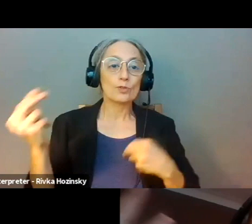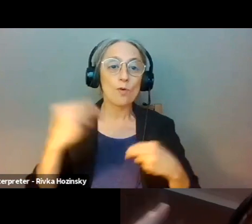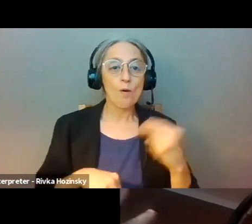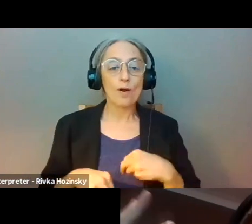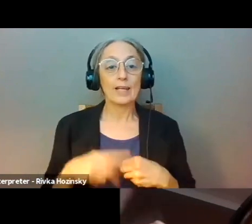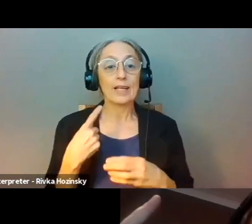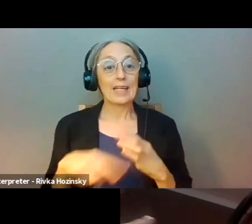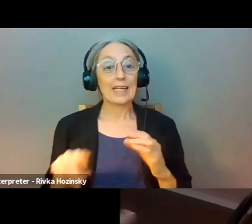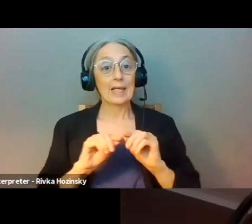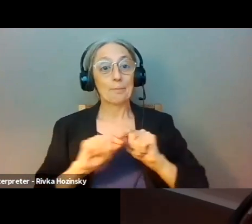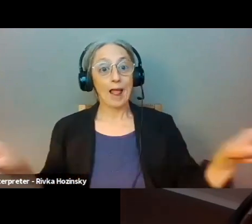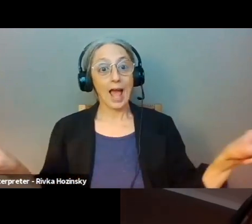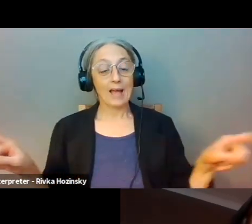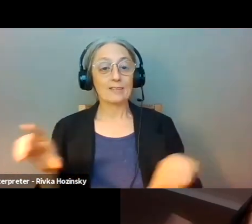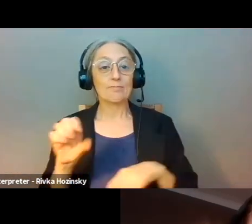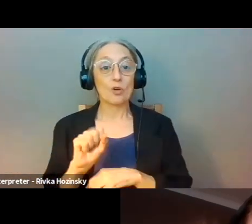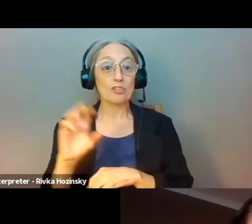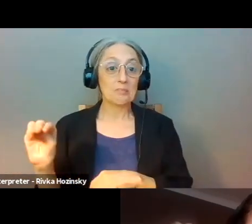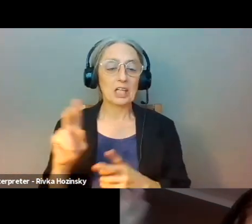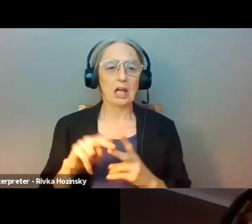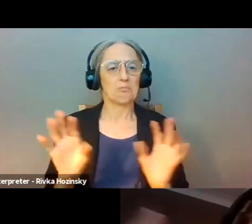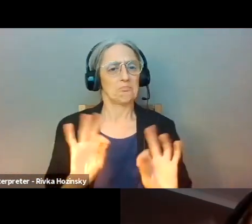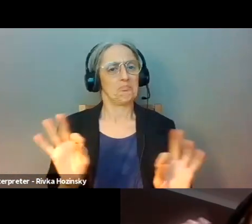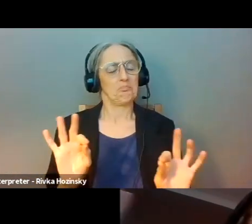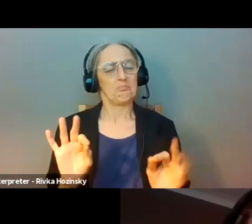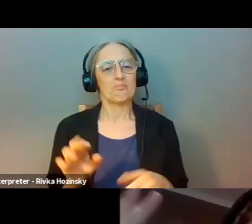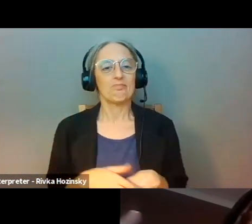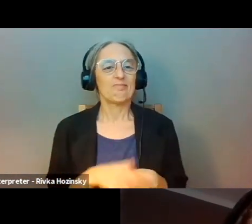is typically not going to be a heavy lift for beginning to explore